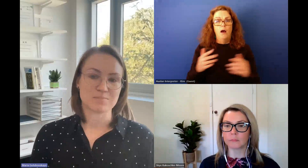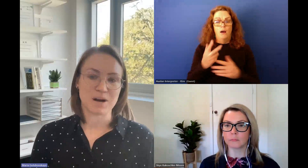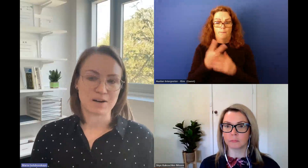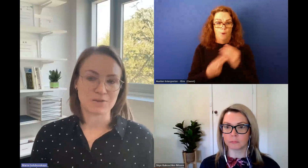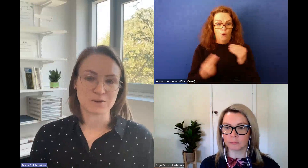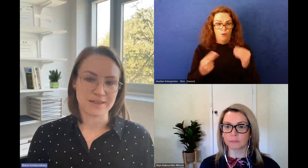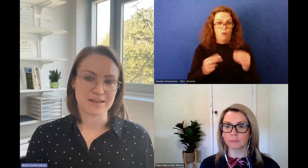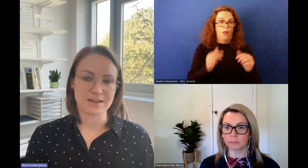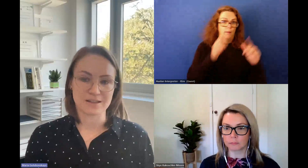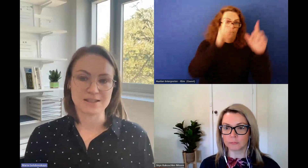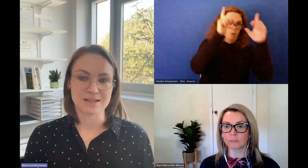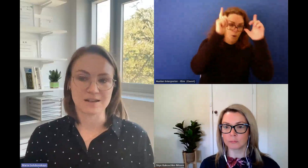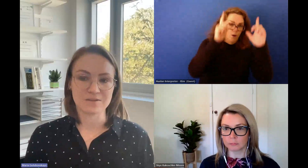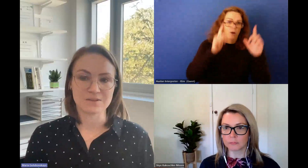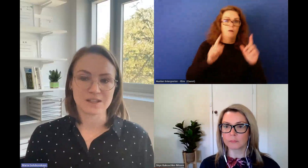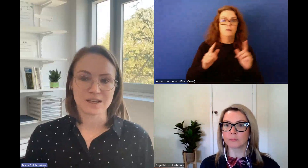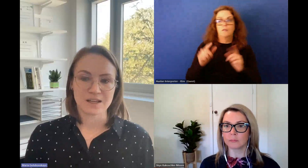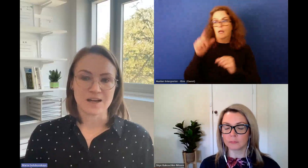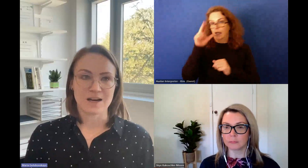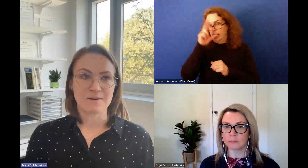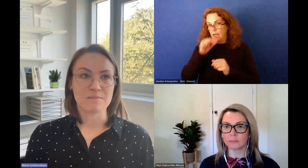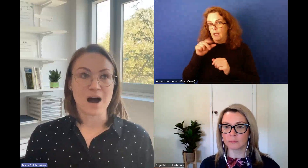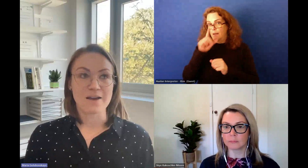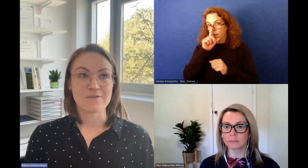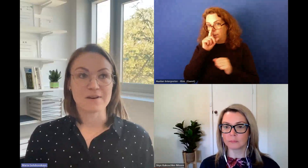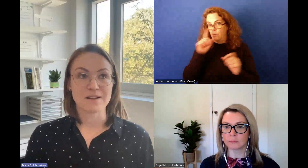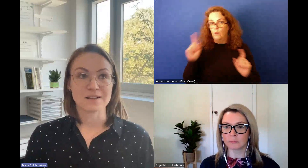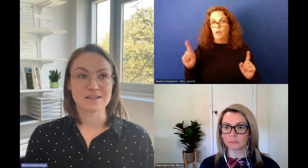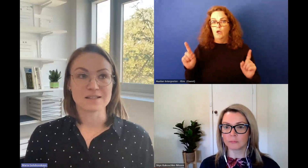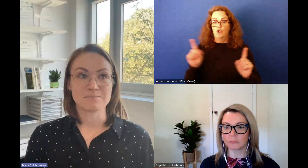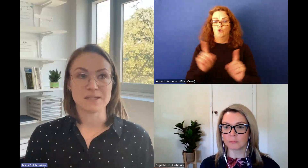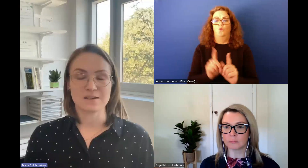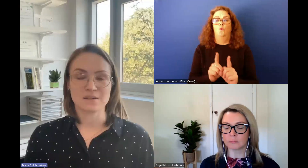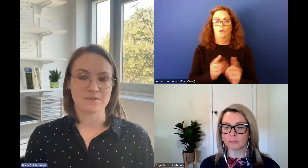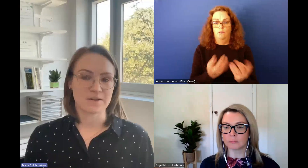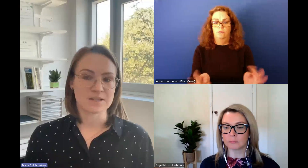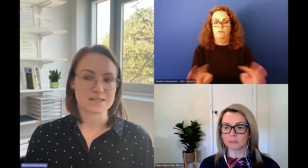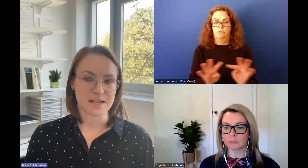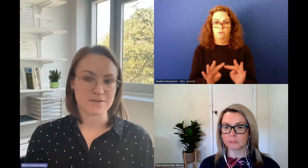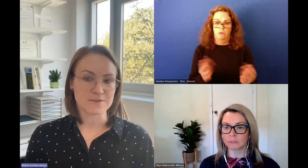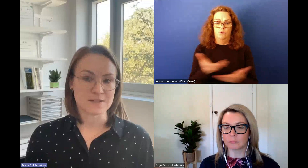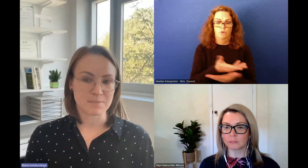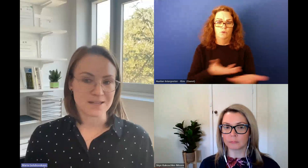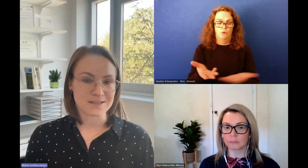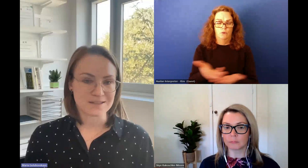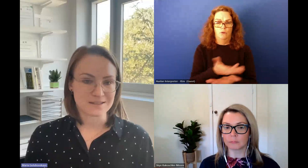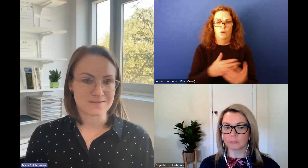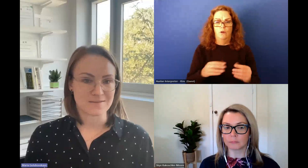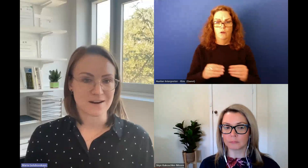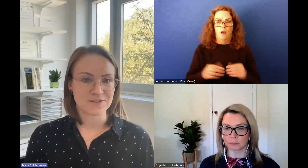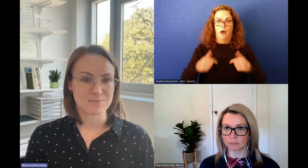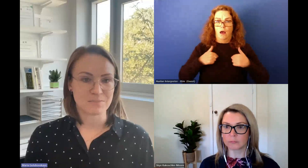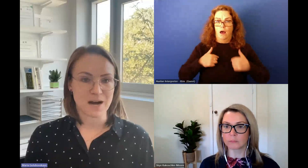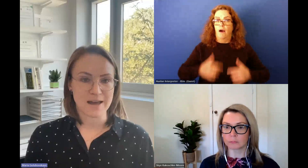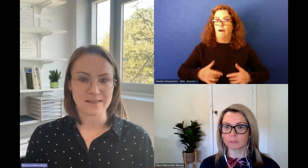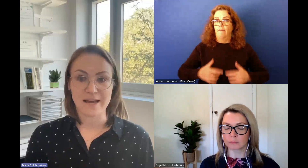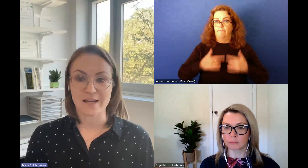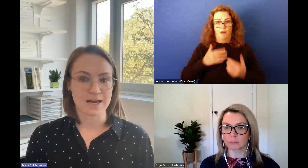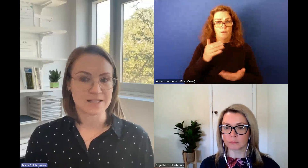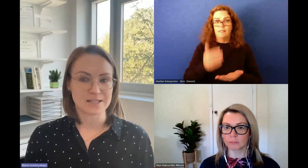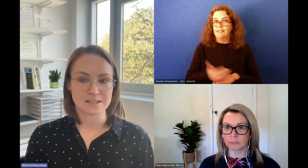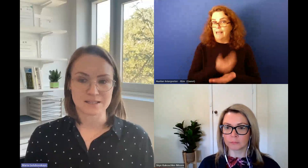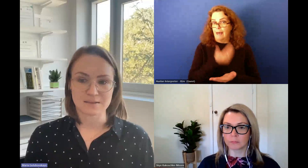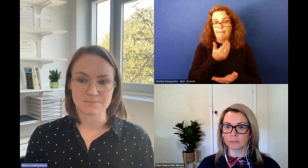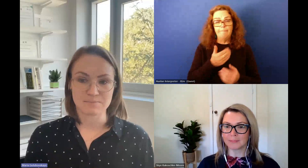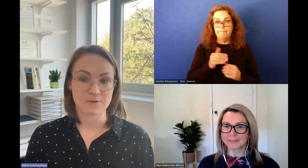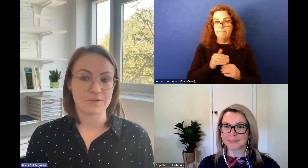was powerful I think in itself. I felt being in a very safe space surrounded by like-minded